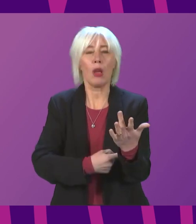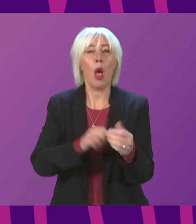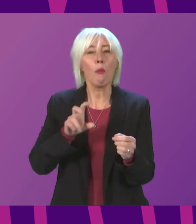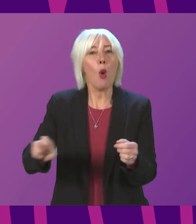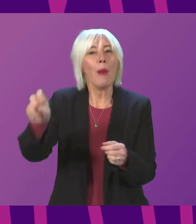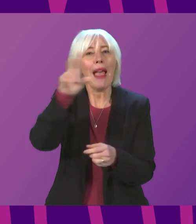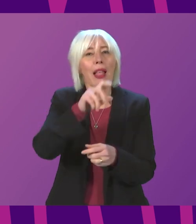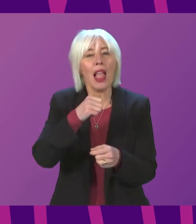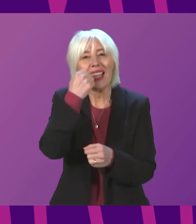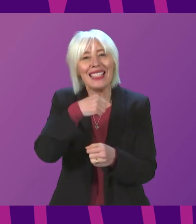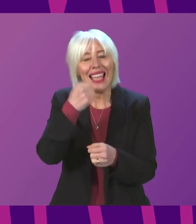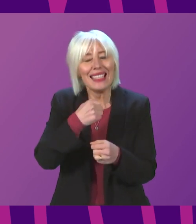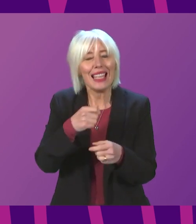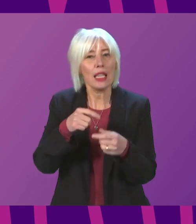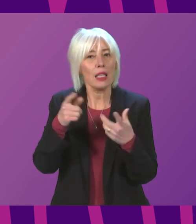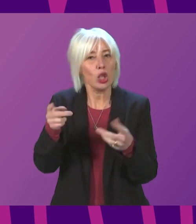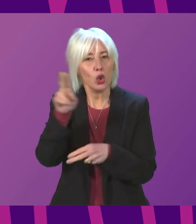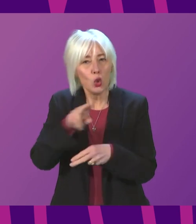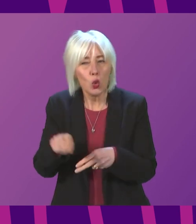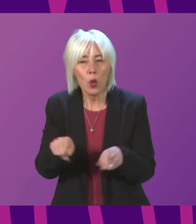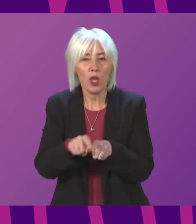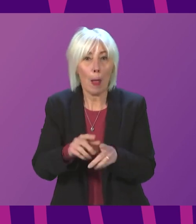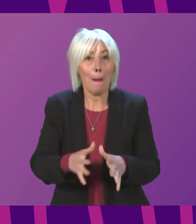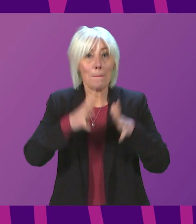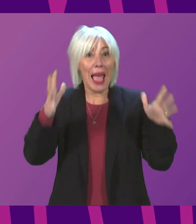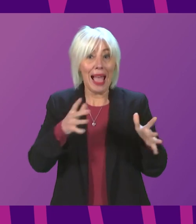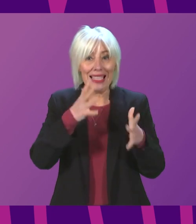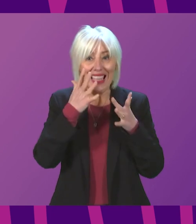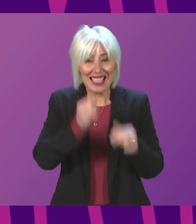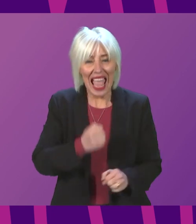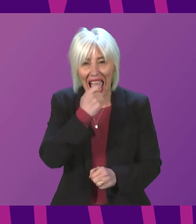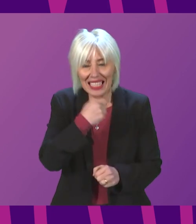making available of mass testing at certain primary and secondary schools. When will the